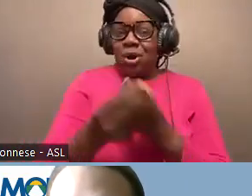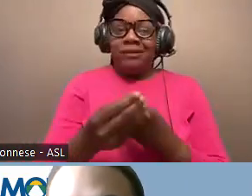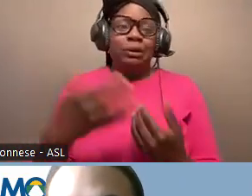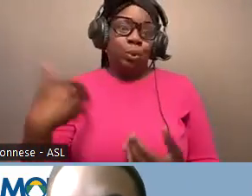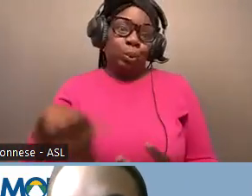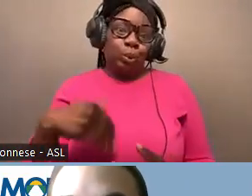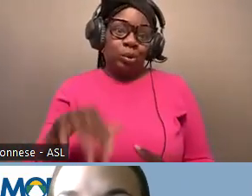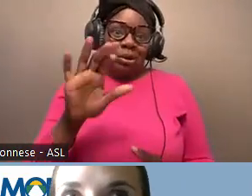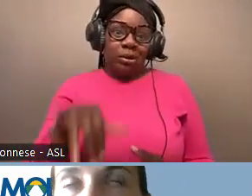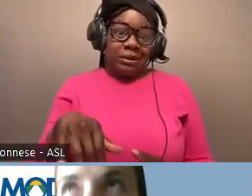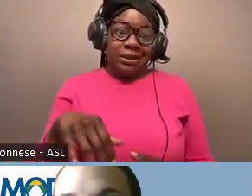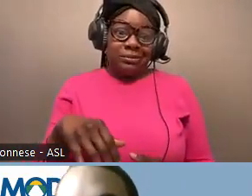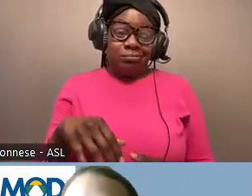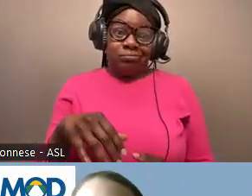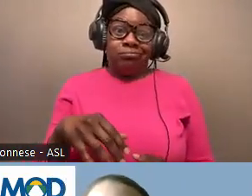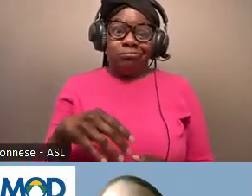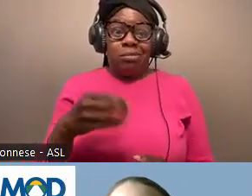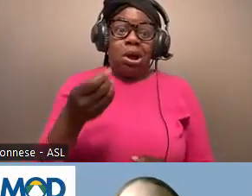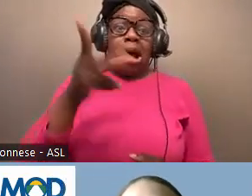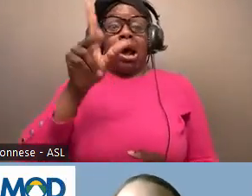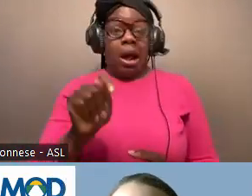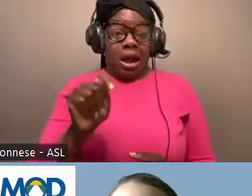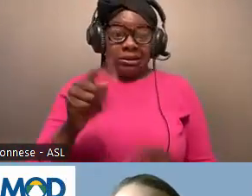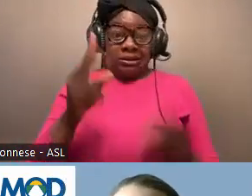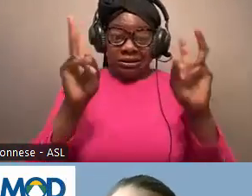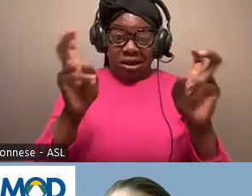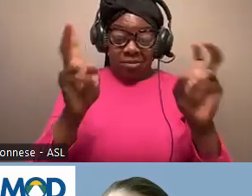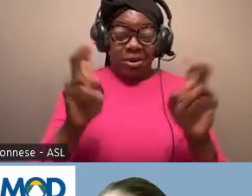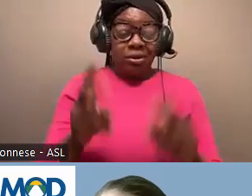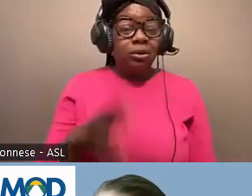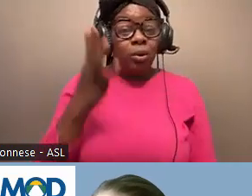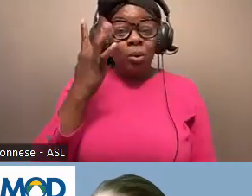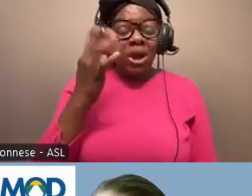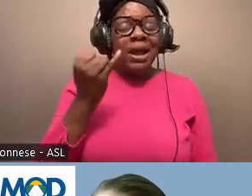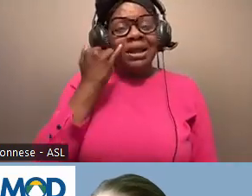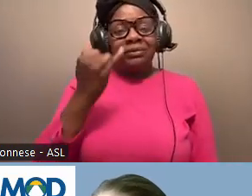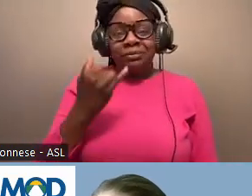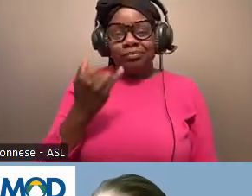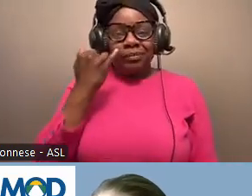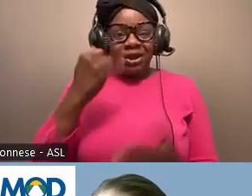because if we're talking about a commute, and commuting assistance?